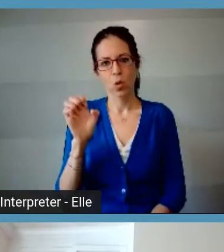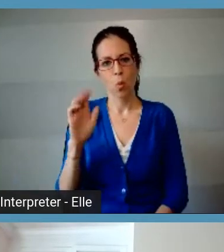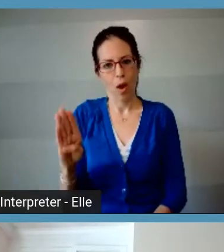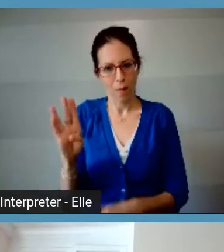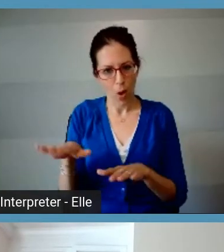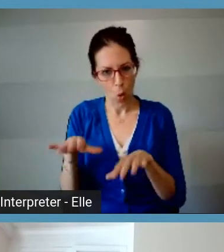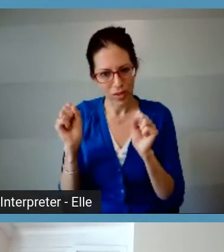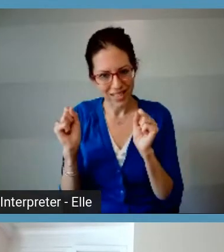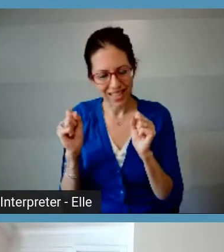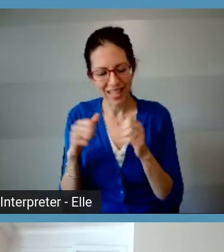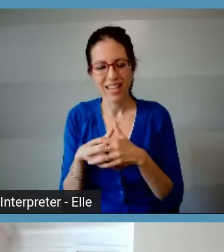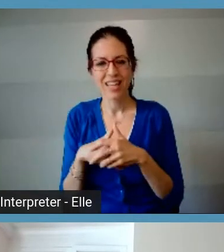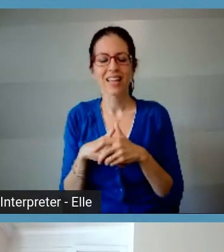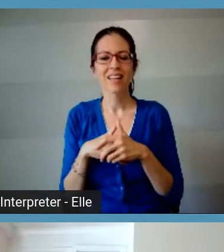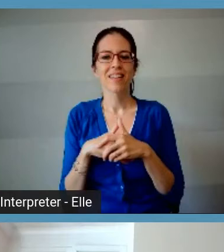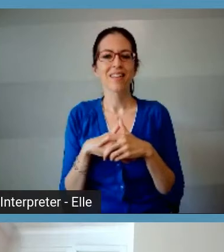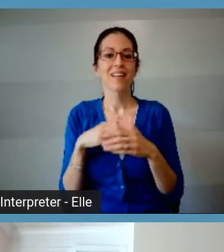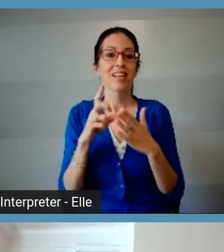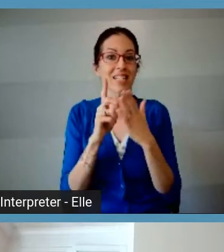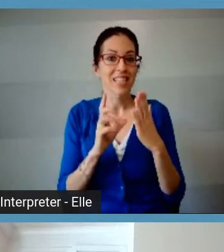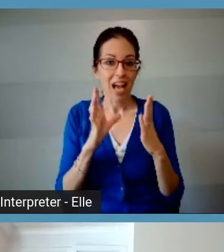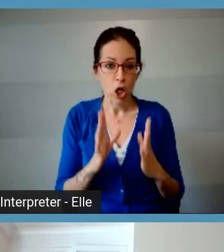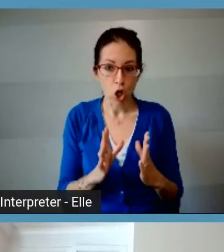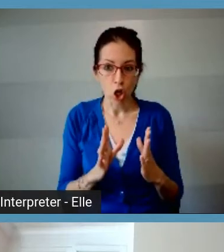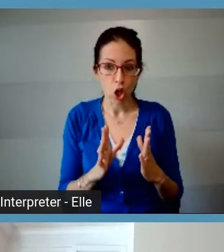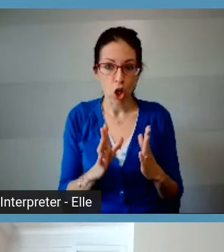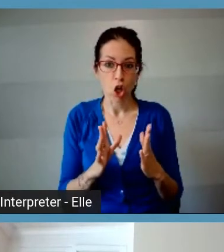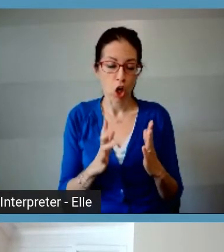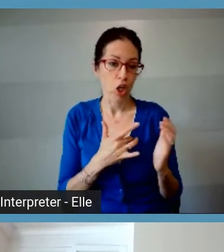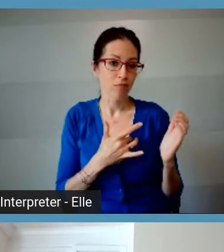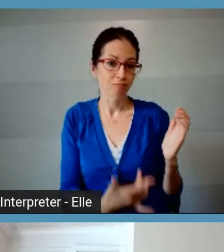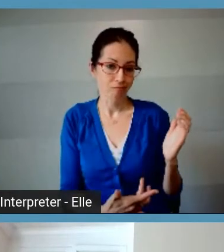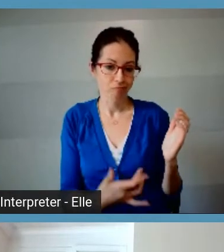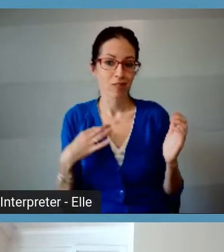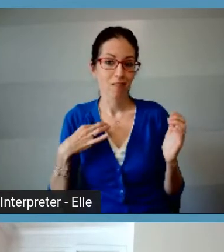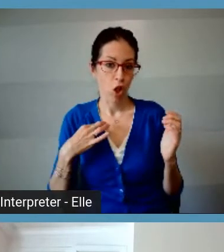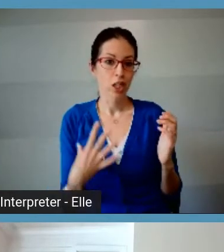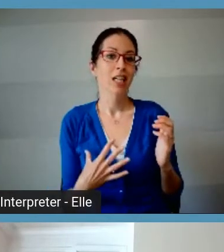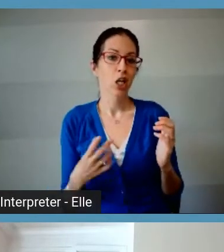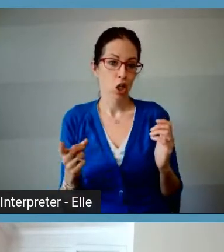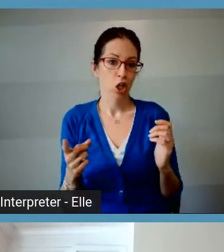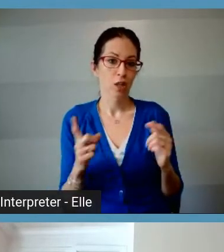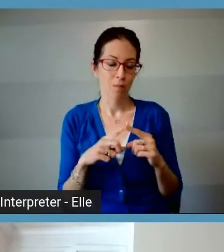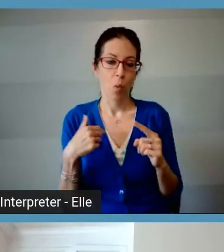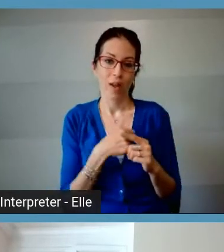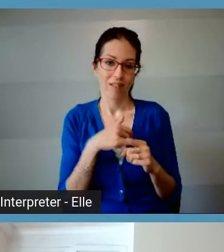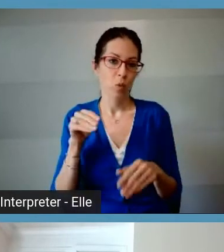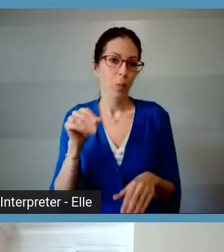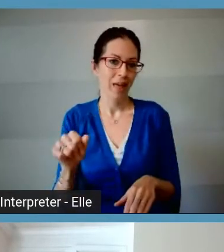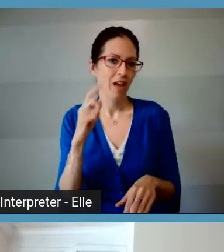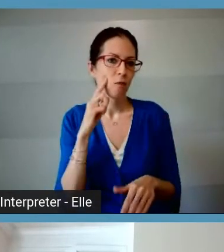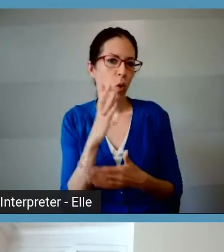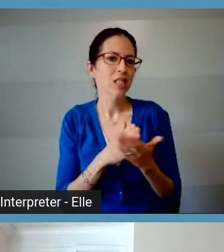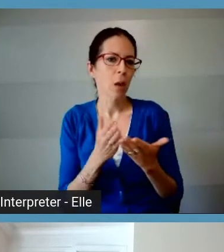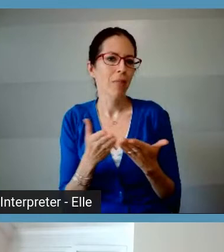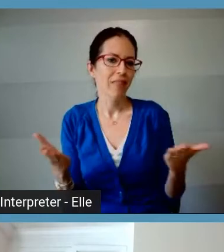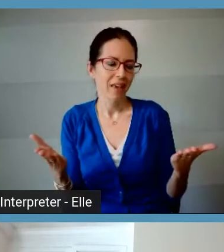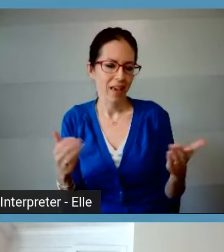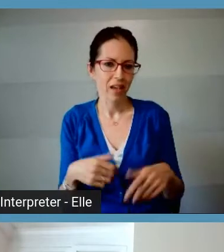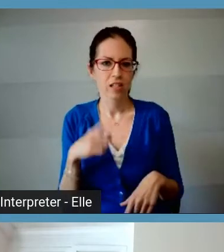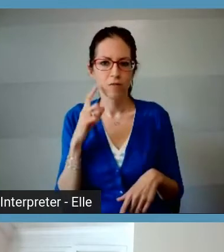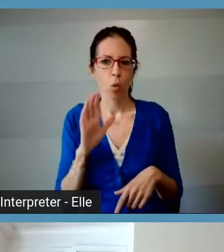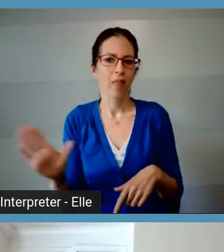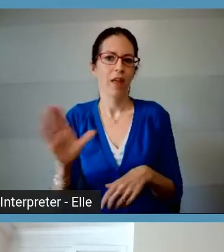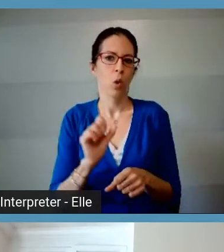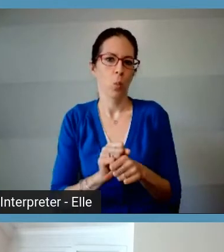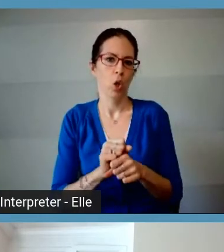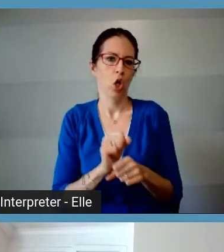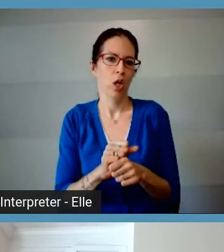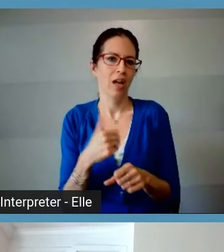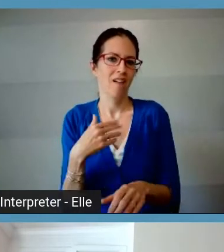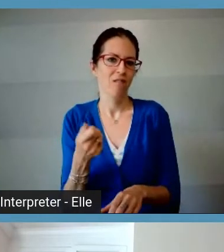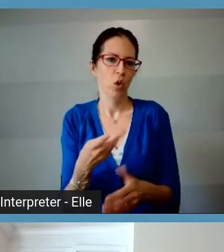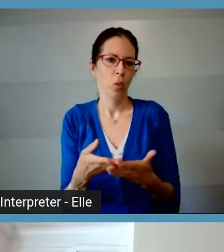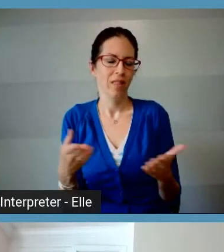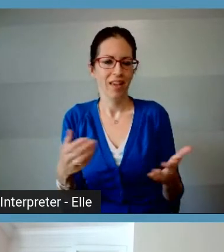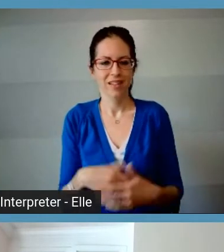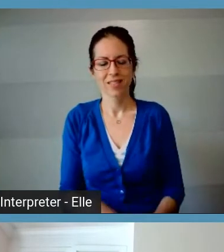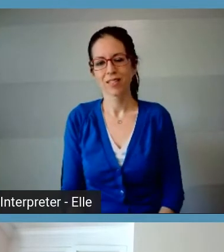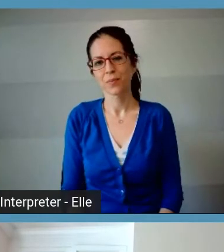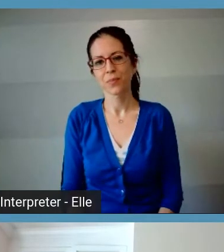mostly volunteer but we need to pay for some of their work. This been a few things.